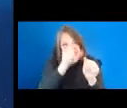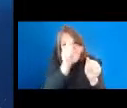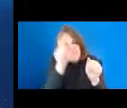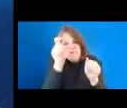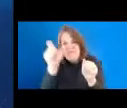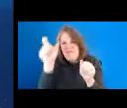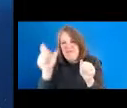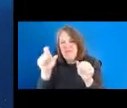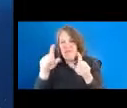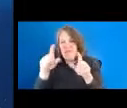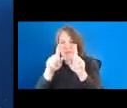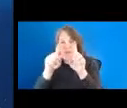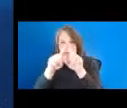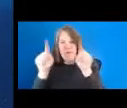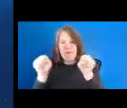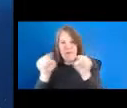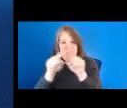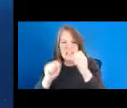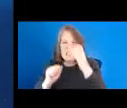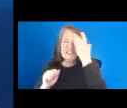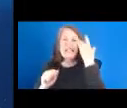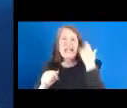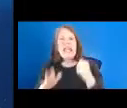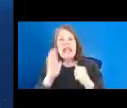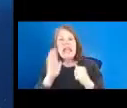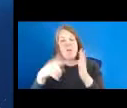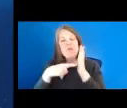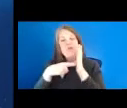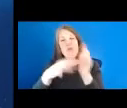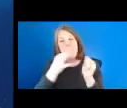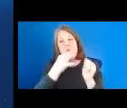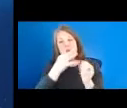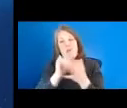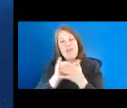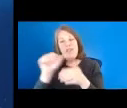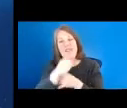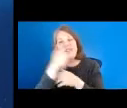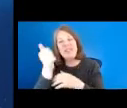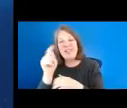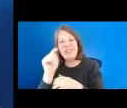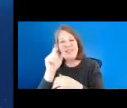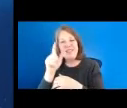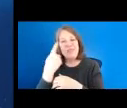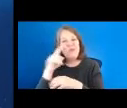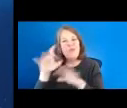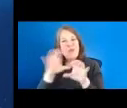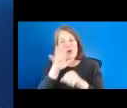16:27:23 and I will show you soon that there is another tool for doing the narration. But